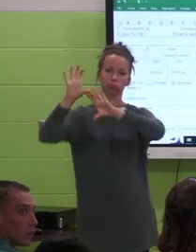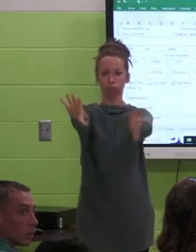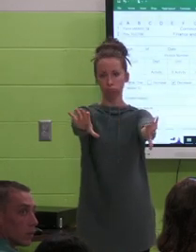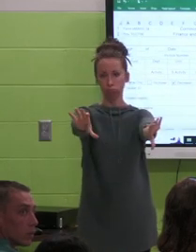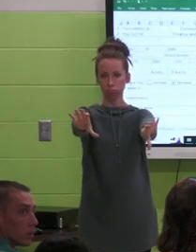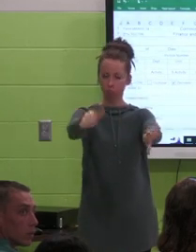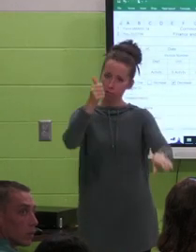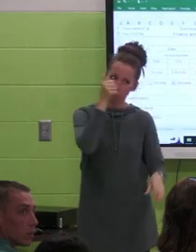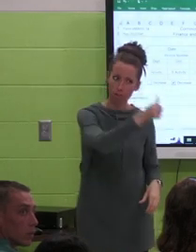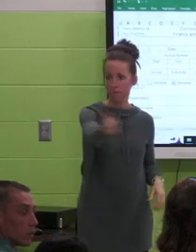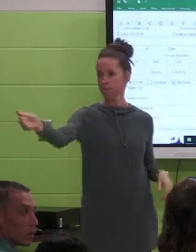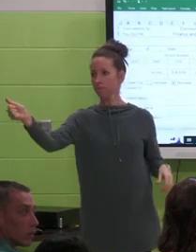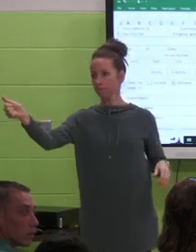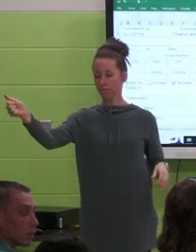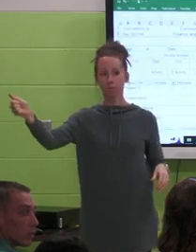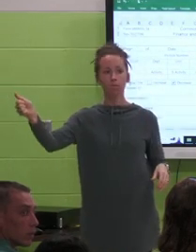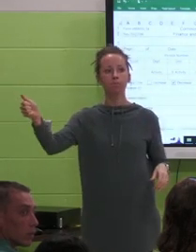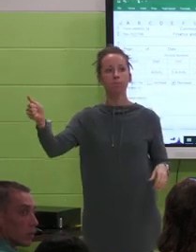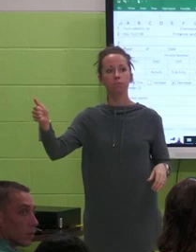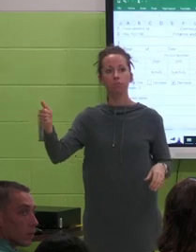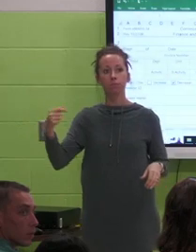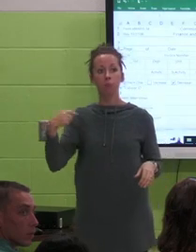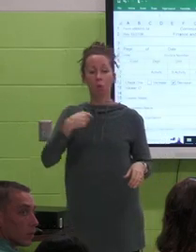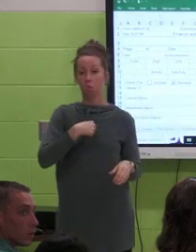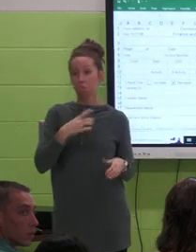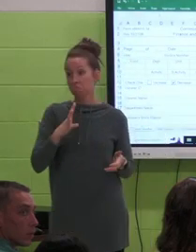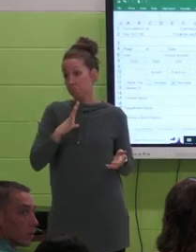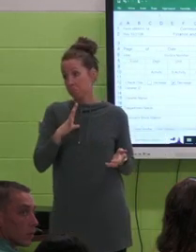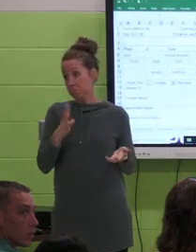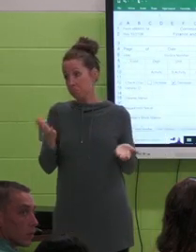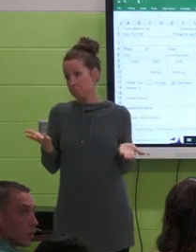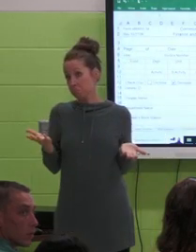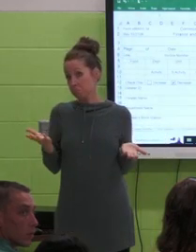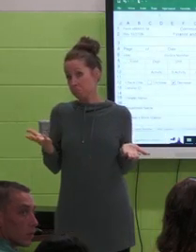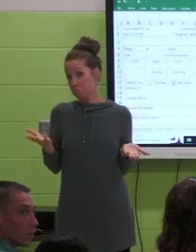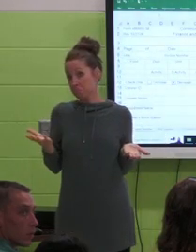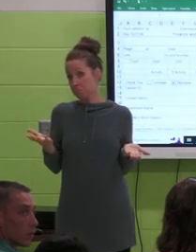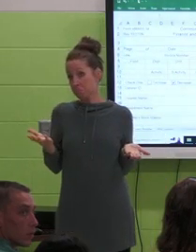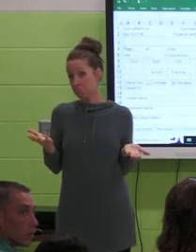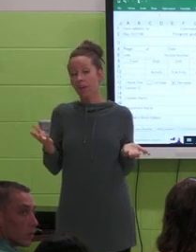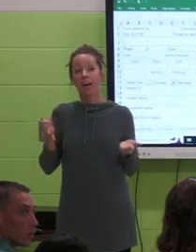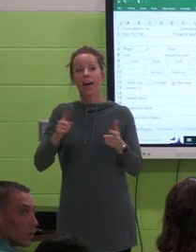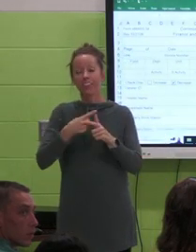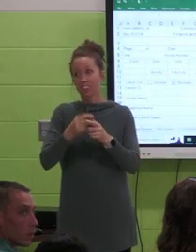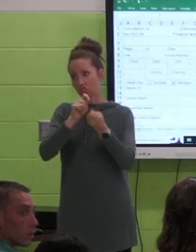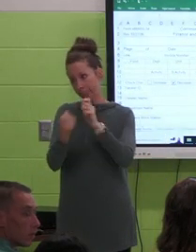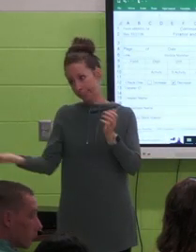to do it ourself okay we were all fine with that or at least I was okay then it changed again okay